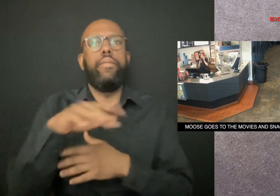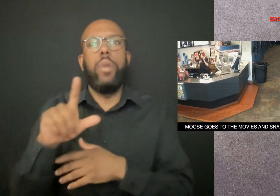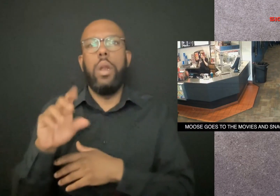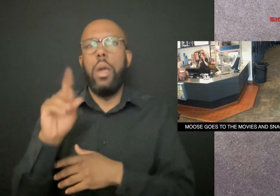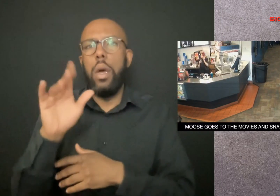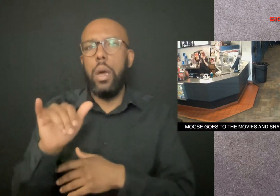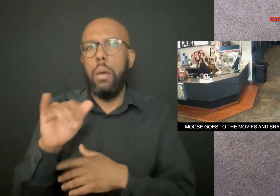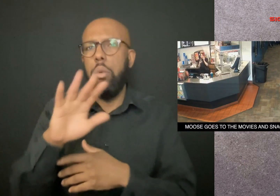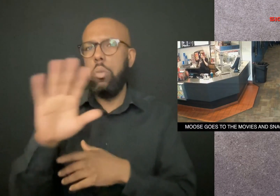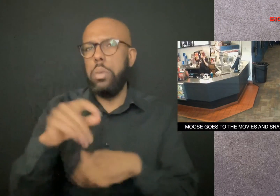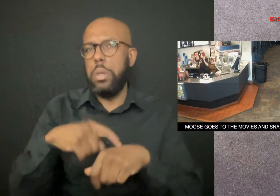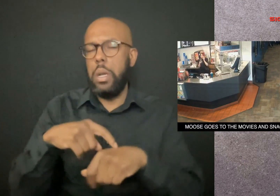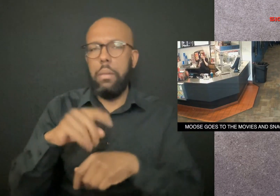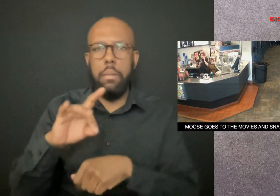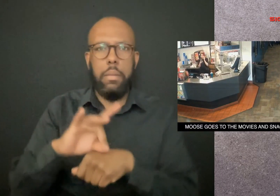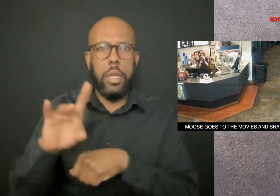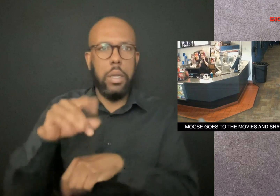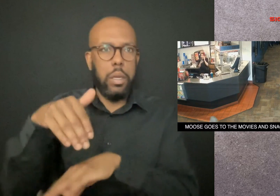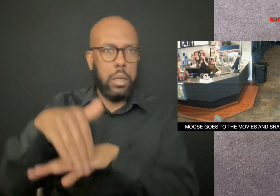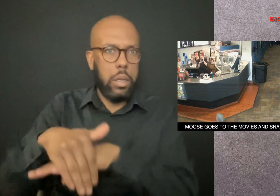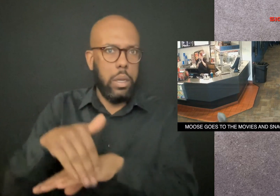and into the lobby at about 8 PM